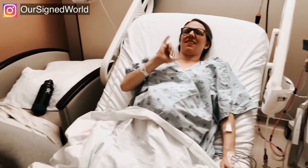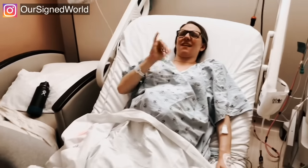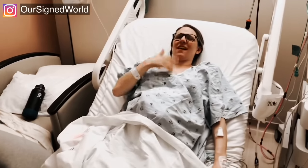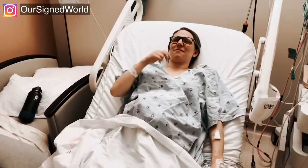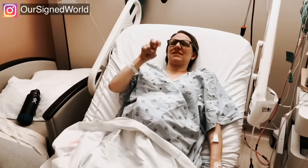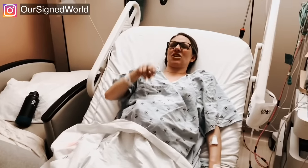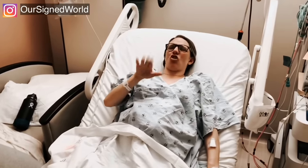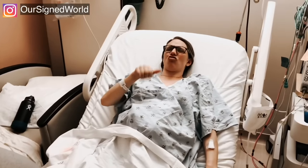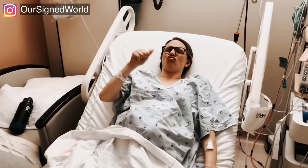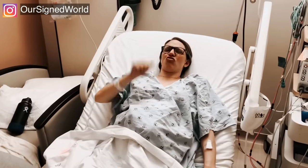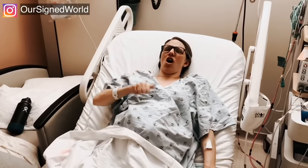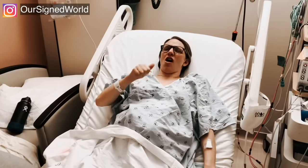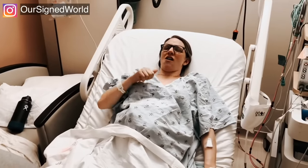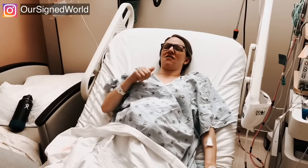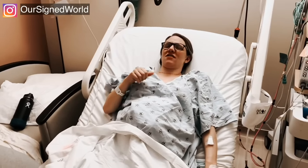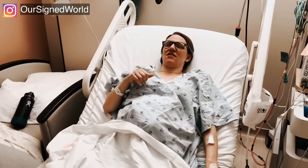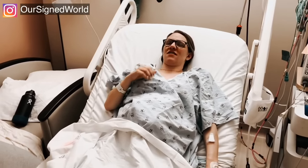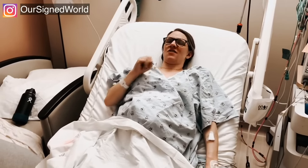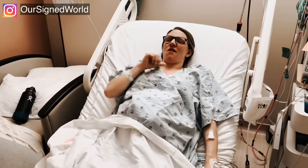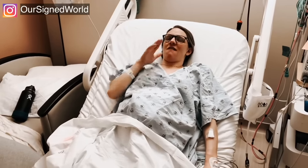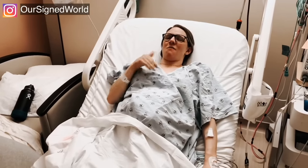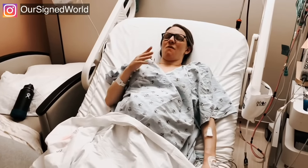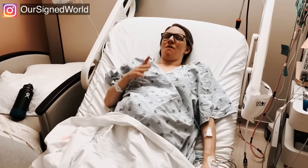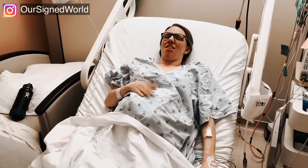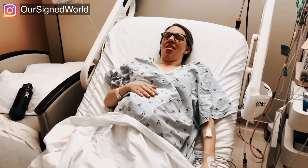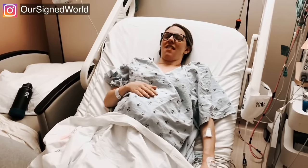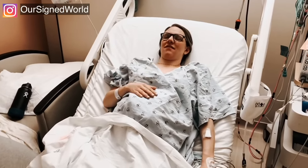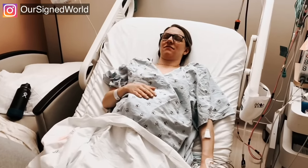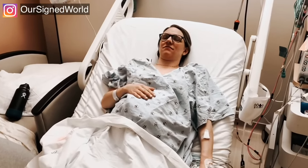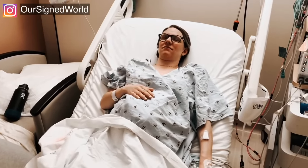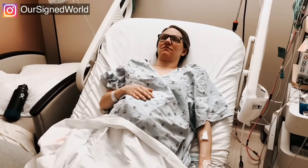I feel like I am sitting on a rock. I'm so uncomfortable.